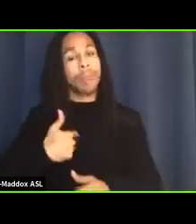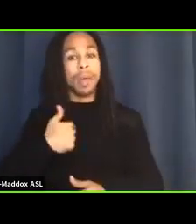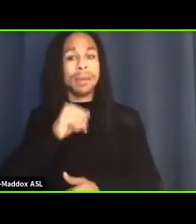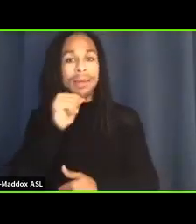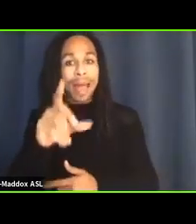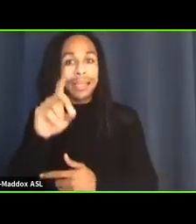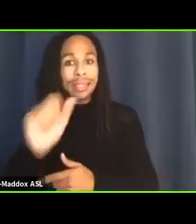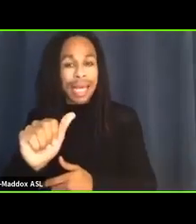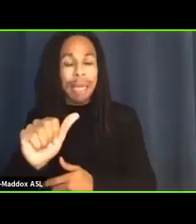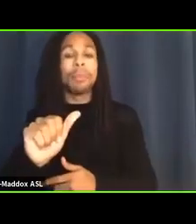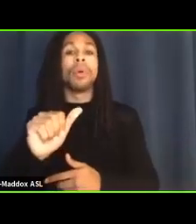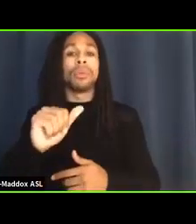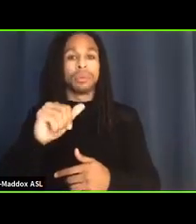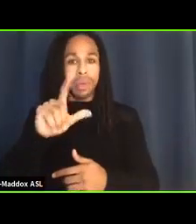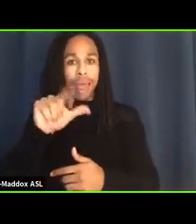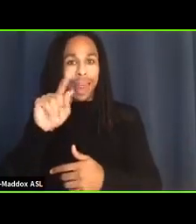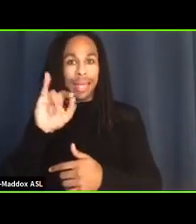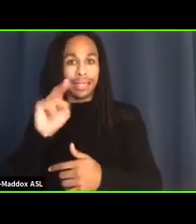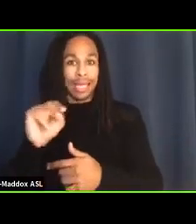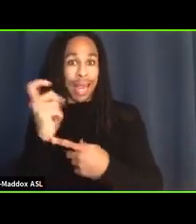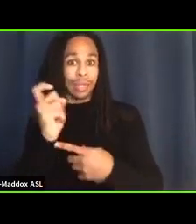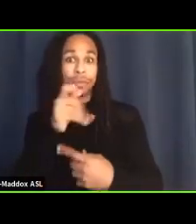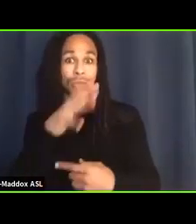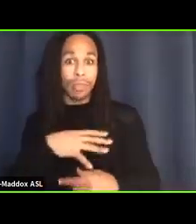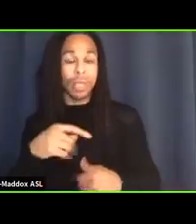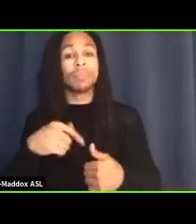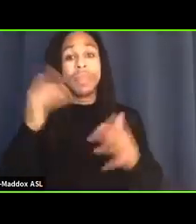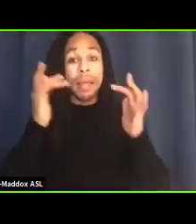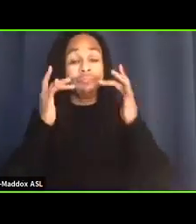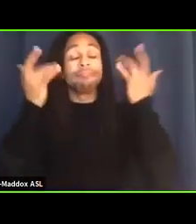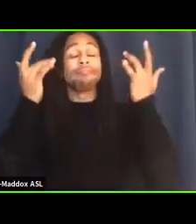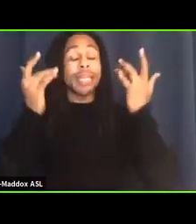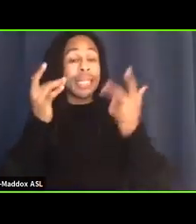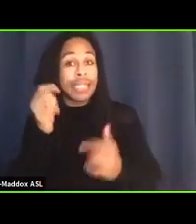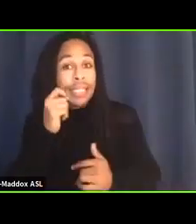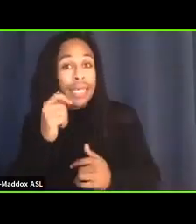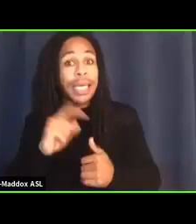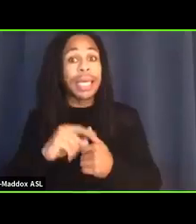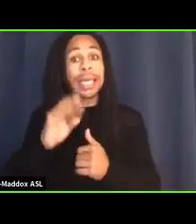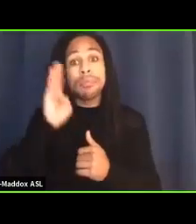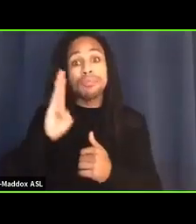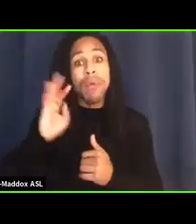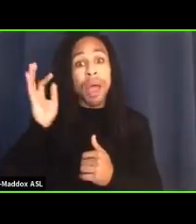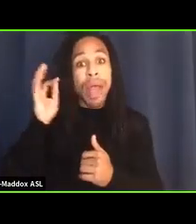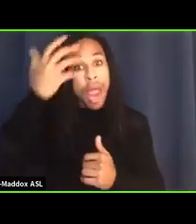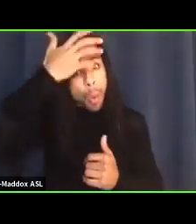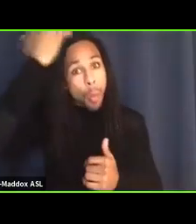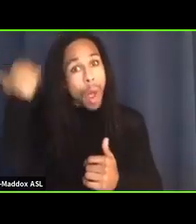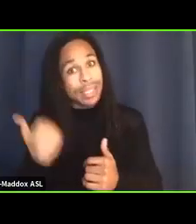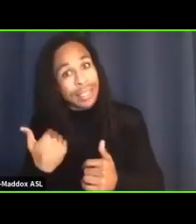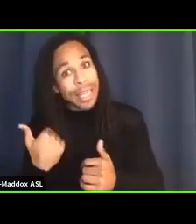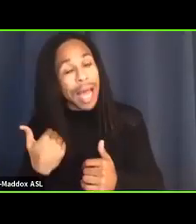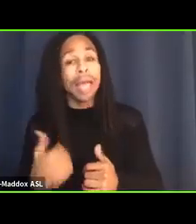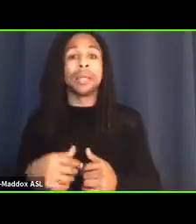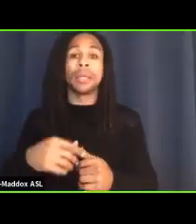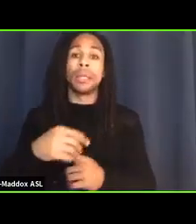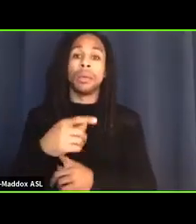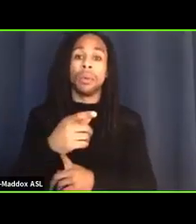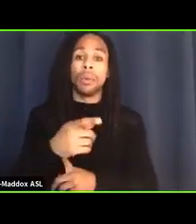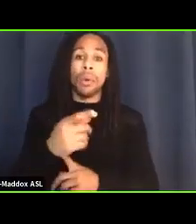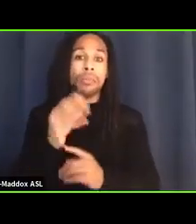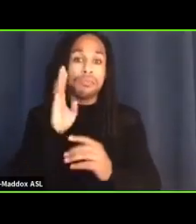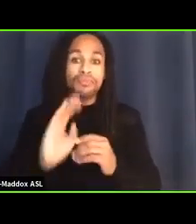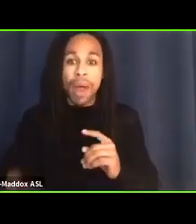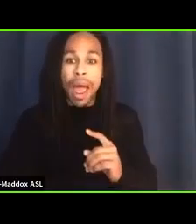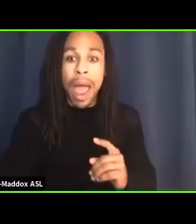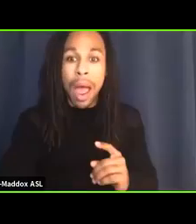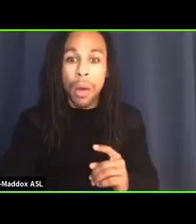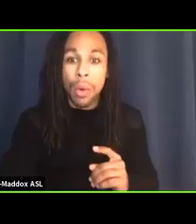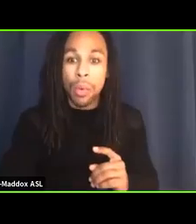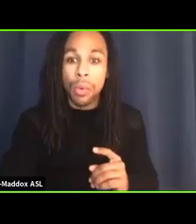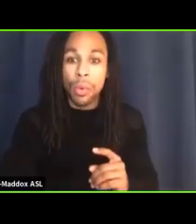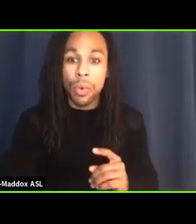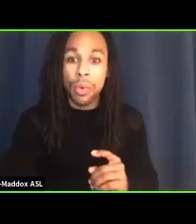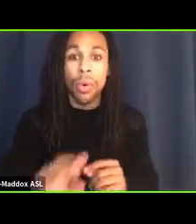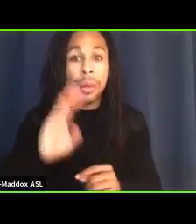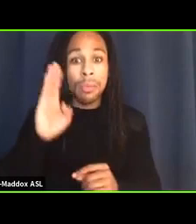Director, Alejandra who will lead us in opening remark and introduce us to the guest speakers.